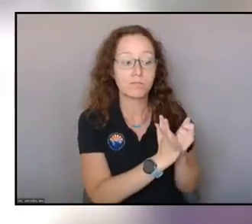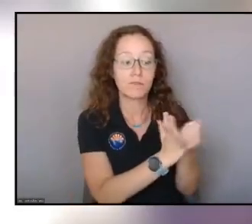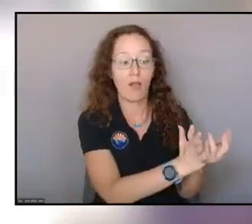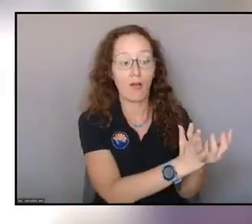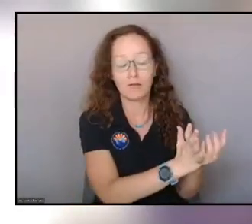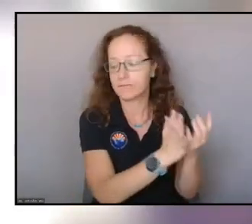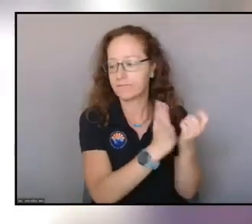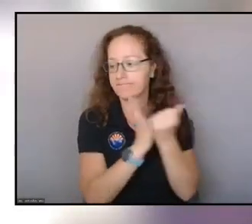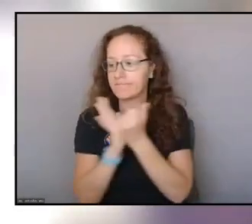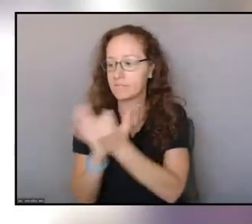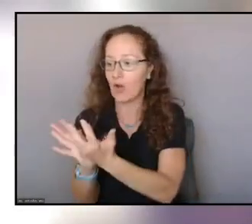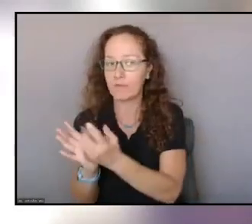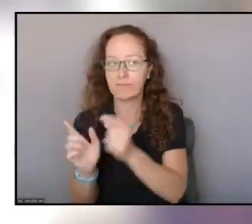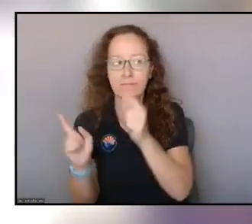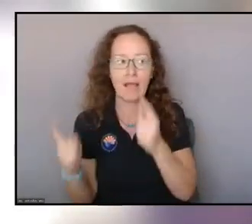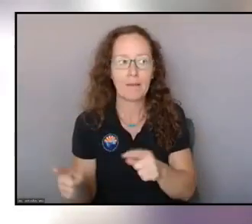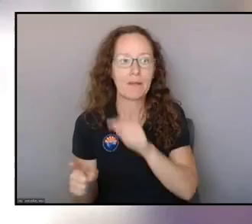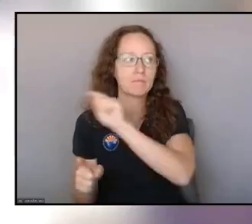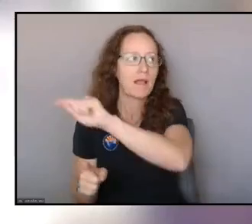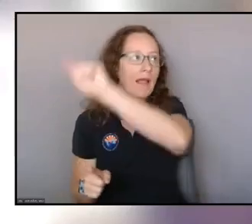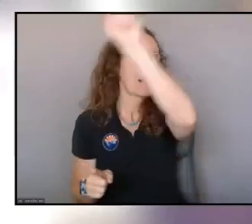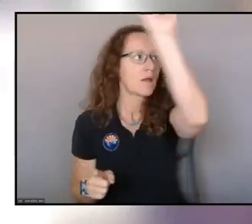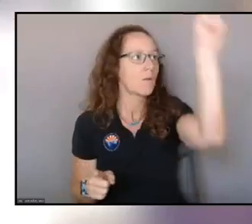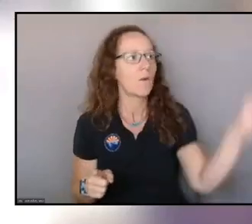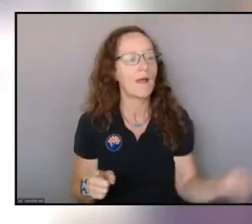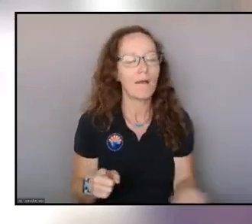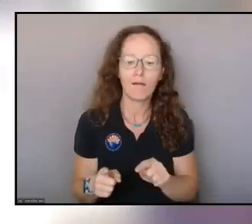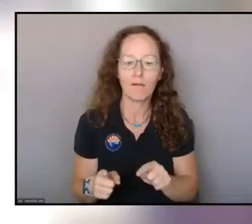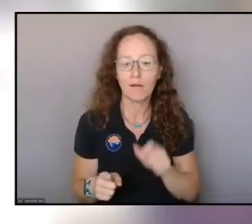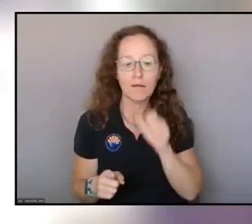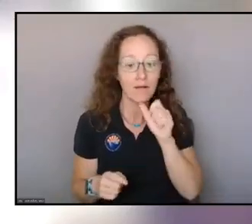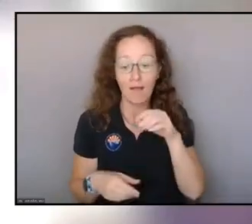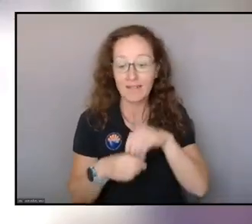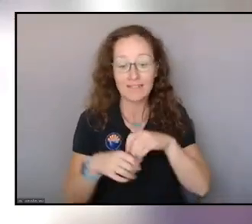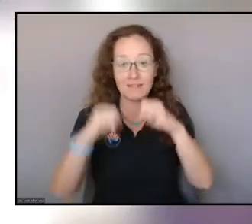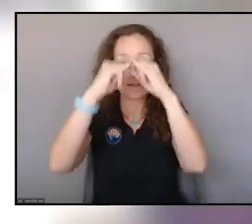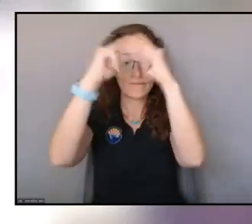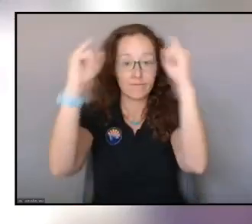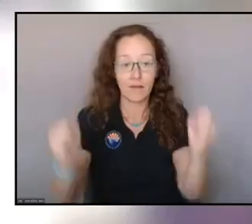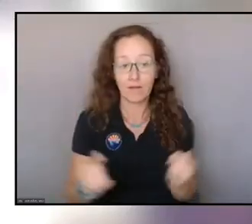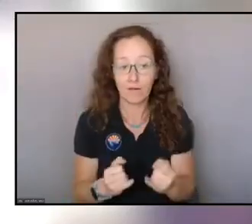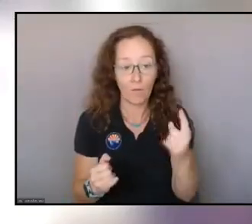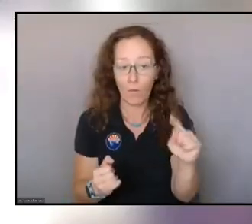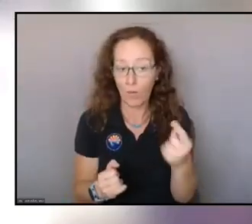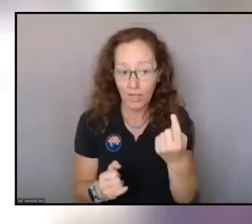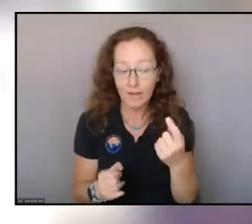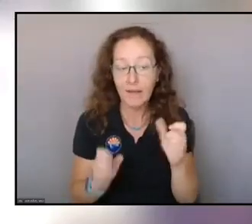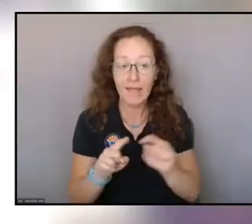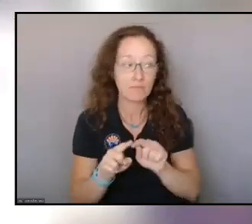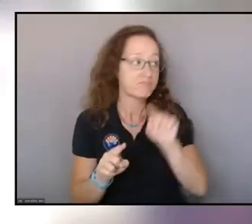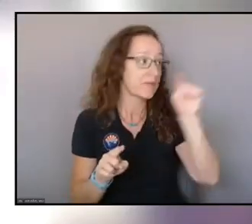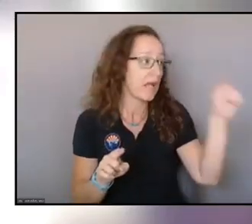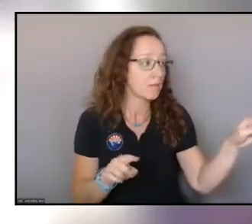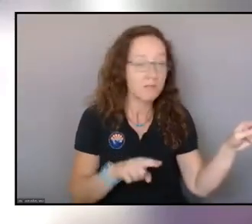AREA WHERE THESE RED FLAGS ARE FLYING. IT MAY NOT JUST BE ON THE FIRE FOOTPRINT. IT MAY BY OUTSIDE THE FIRE FOOTPRINT.